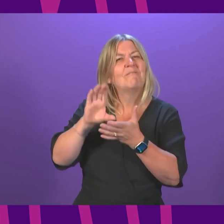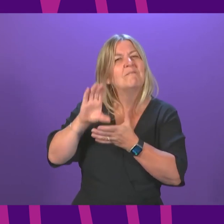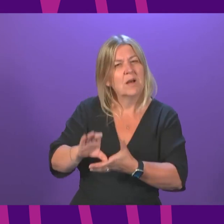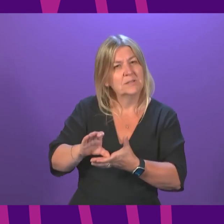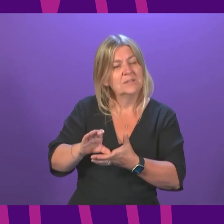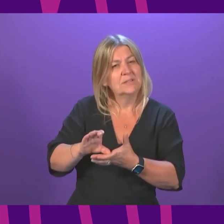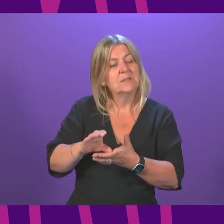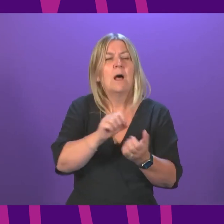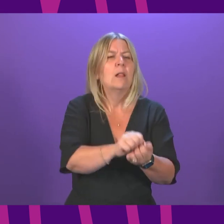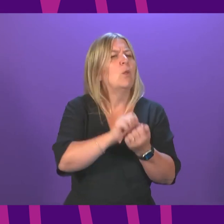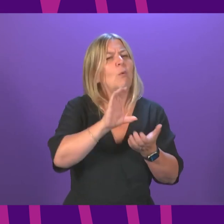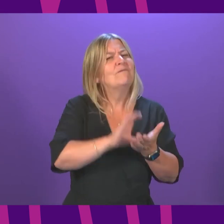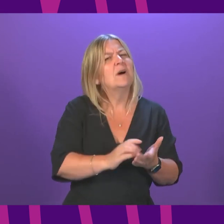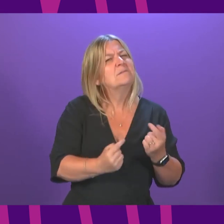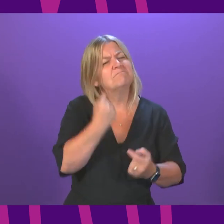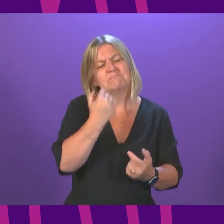I rise on behalf of the Liberal Democrats to explain why, after careful consideration,